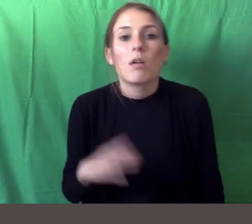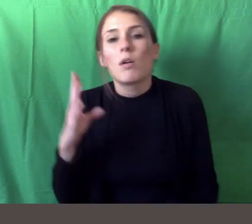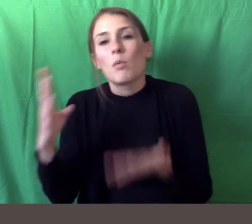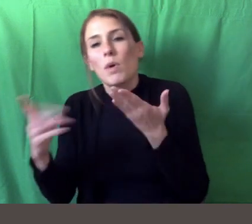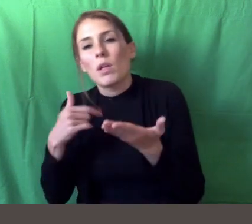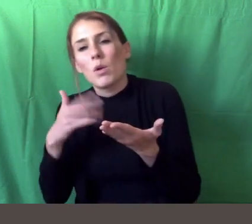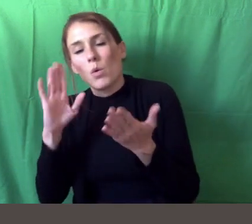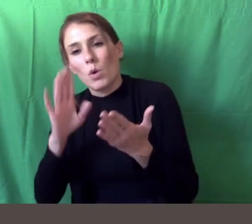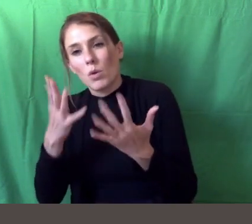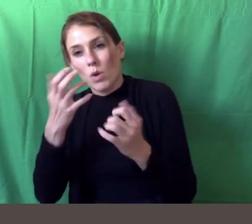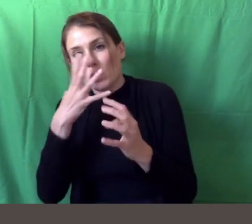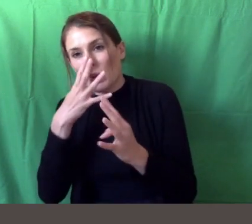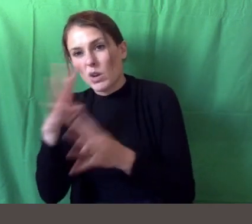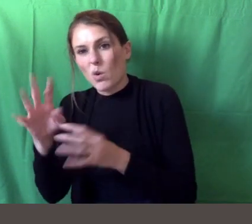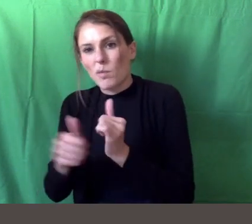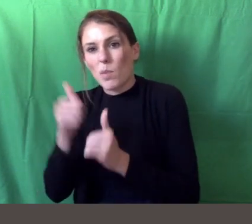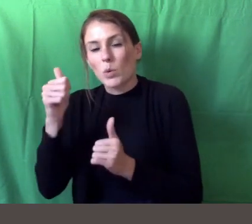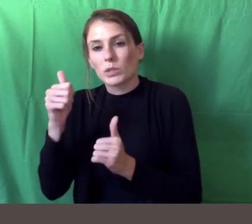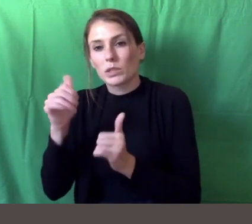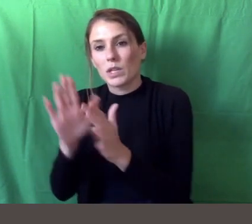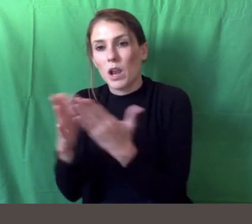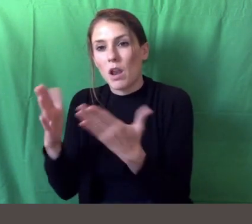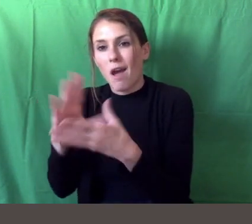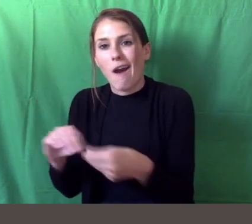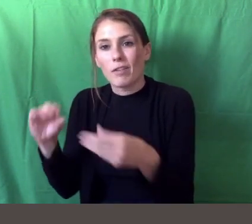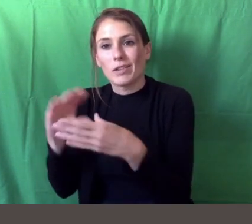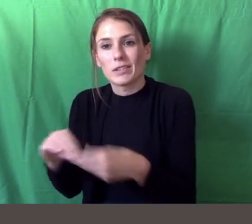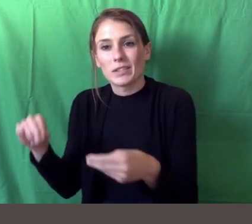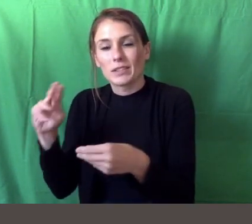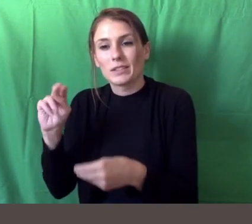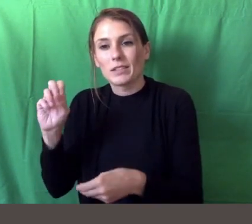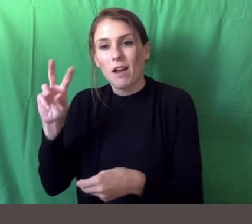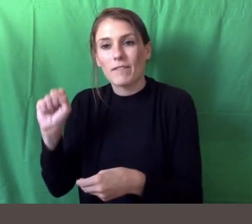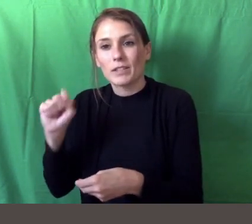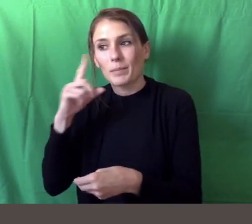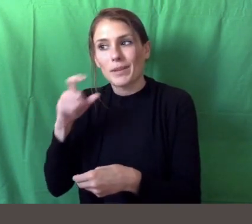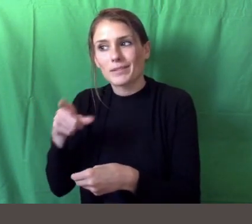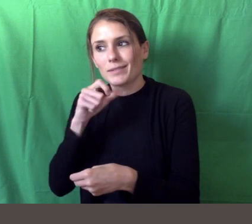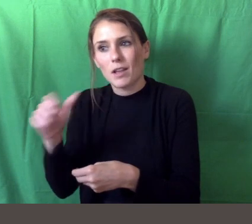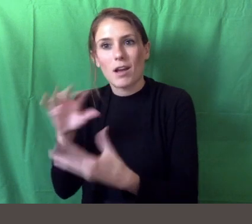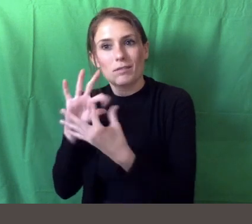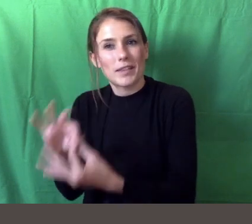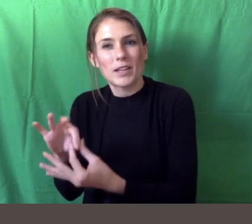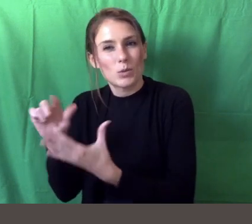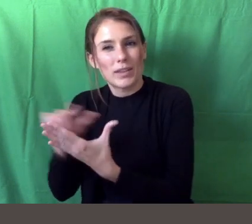You probably would want to ignore most novels because most of them are not about legal cases,